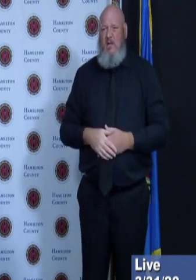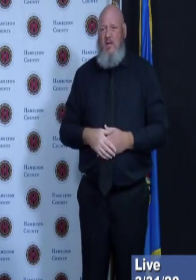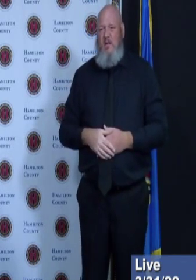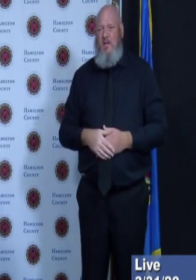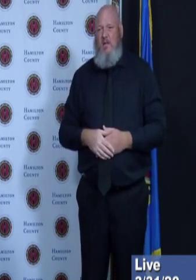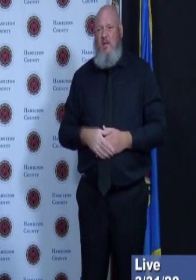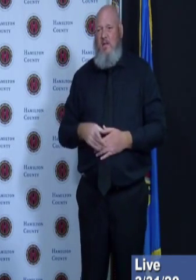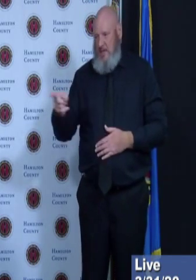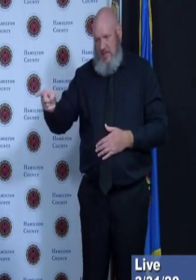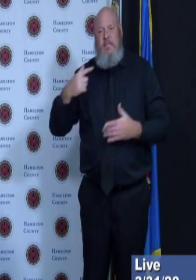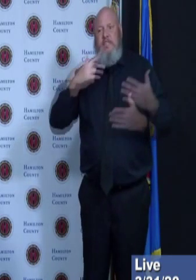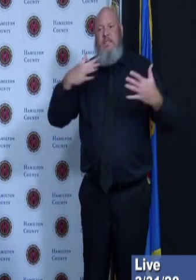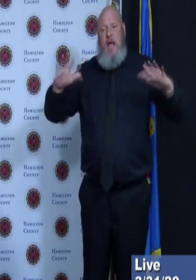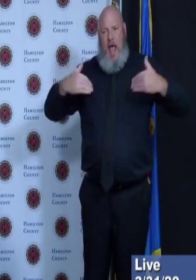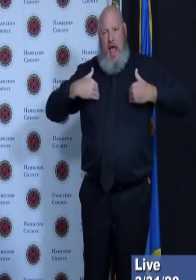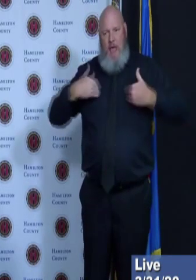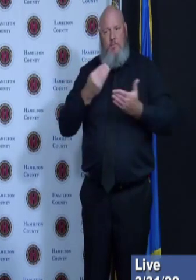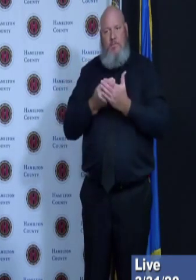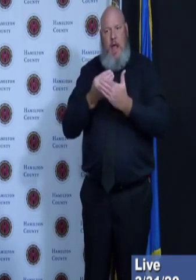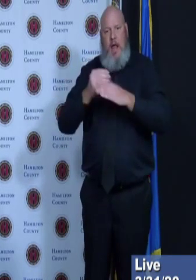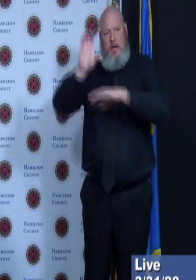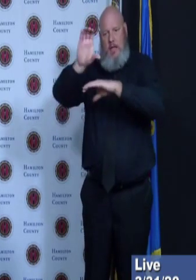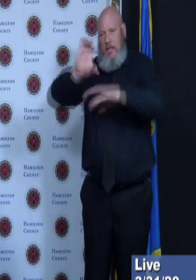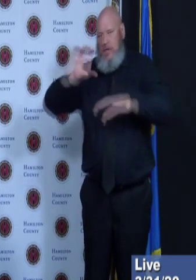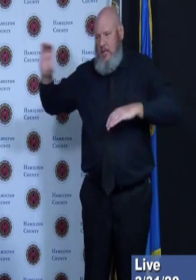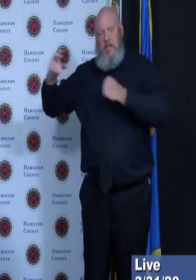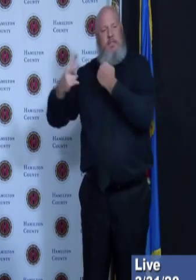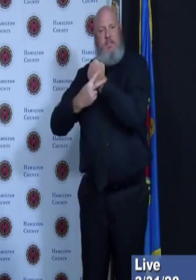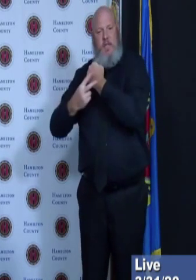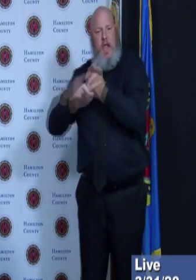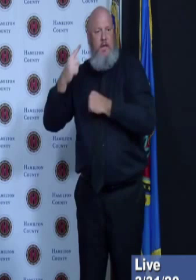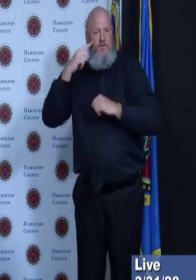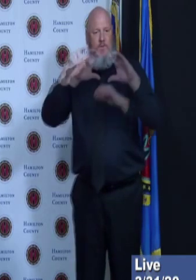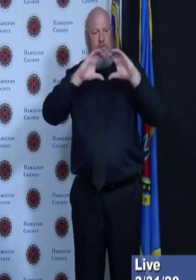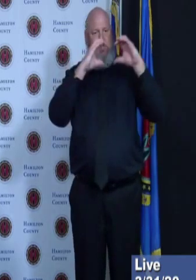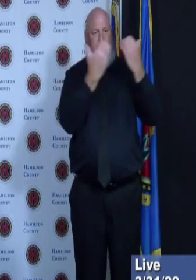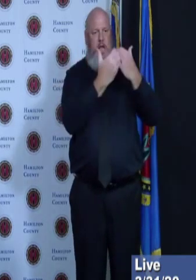how long it's gonna take to get out of it and I've heard Jeff talk about it by